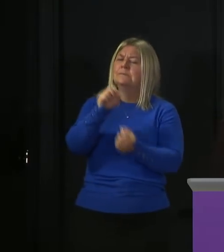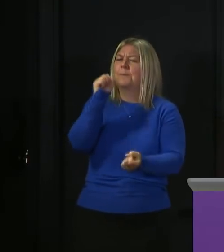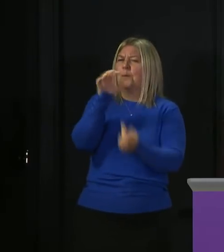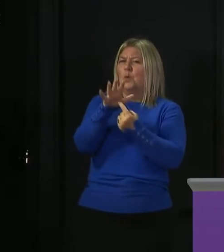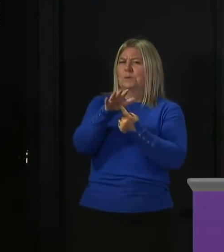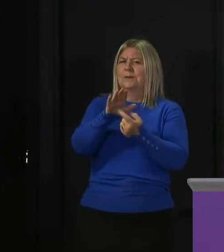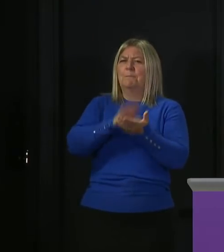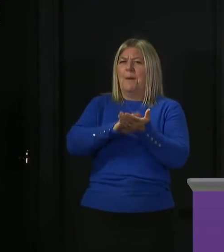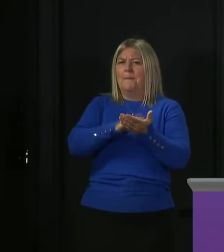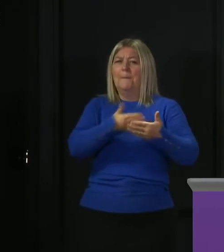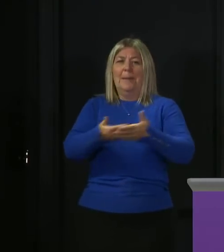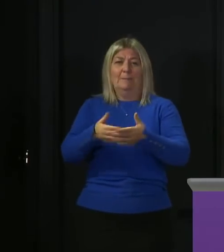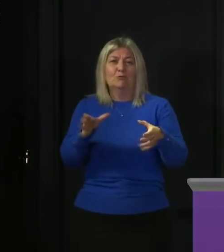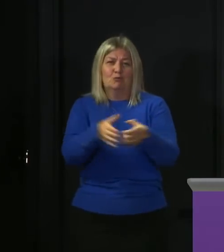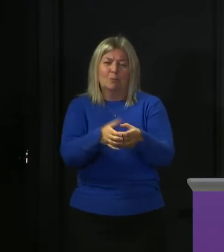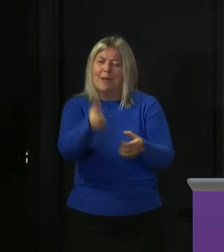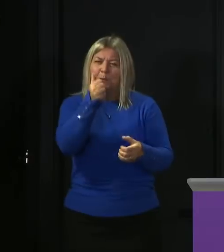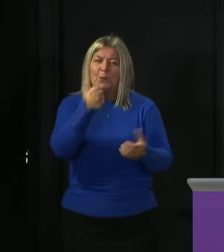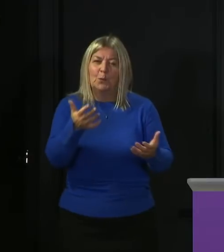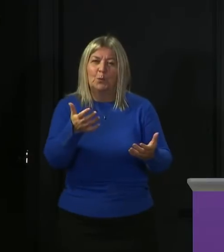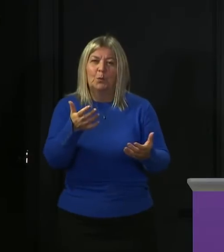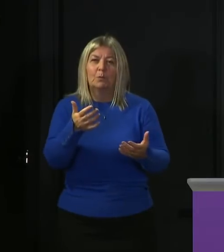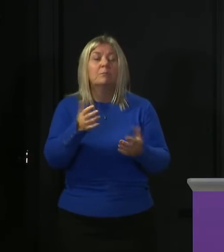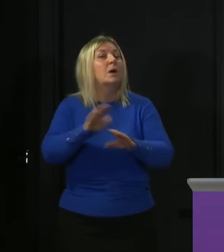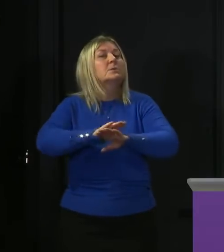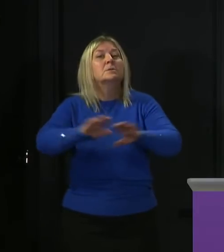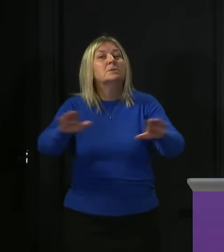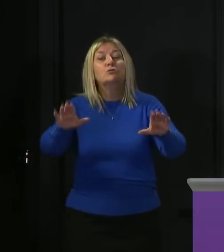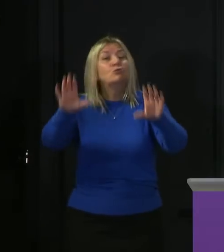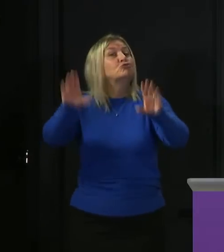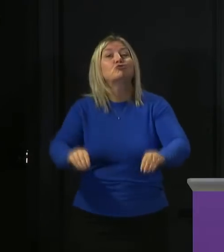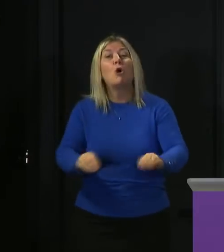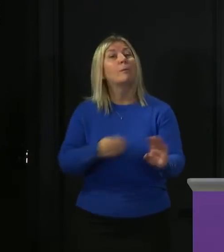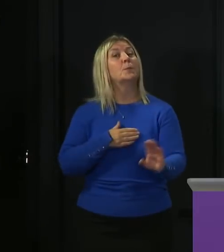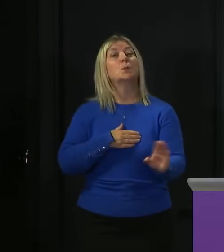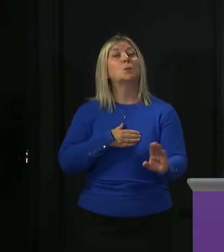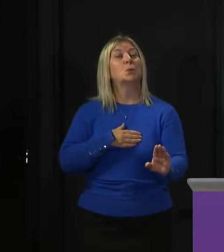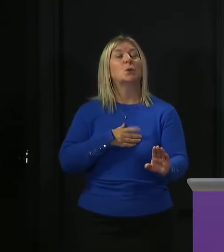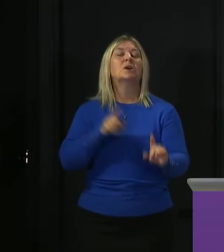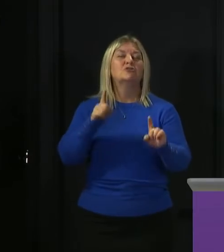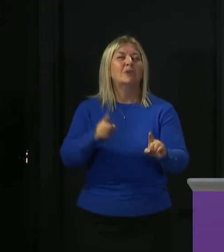One is that they have not been stopped, there are simply limits on the number of people who can